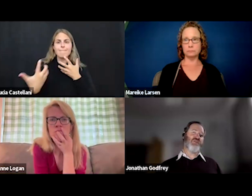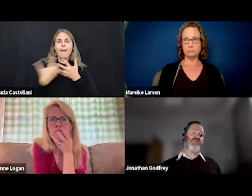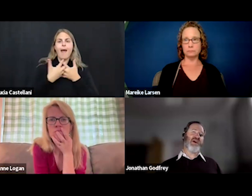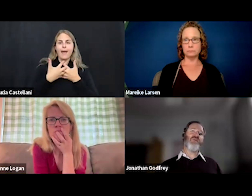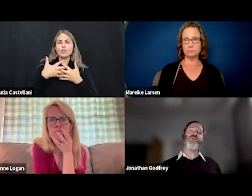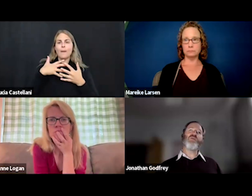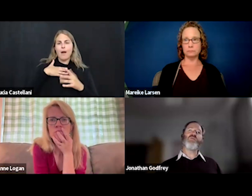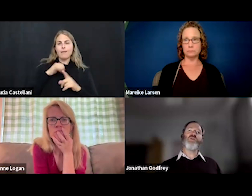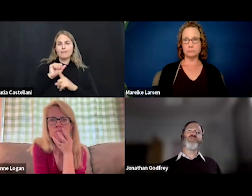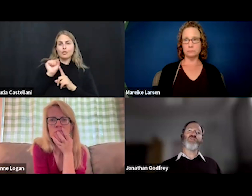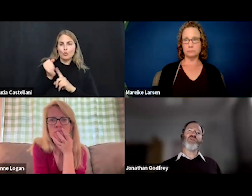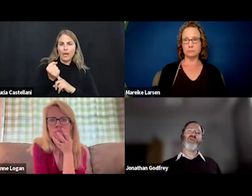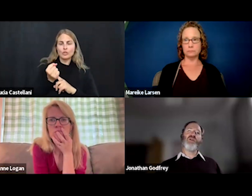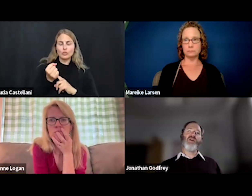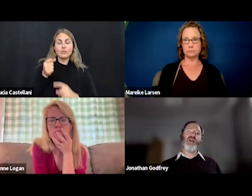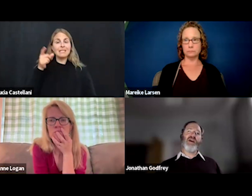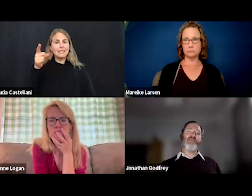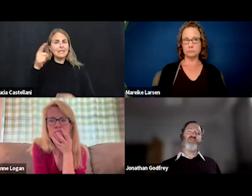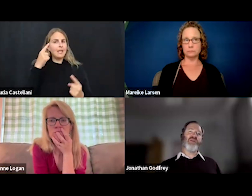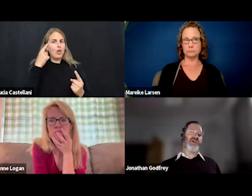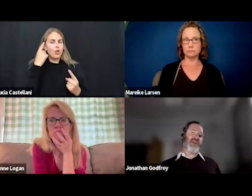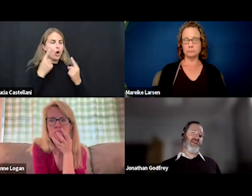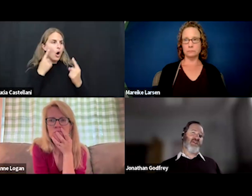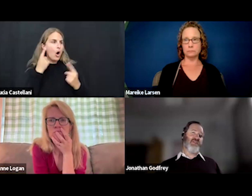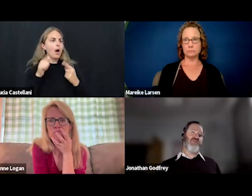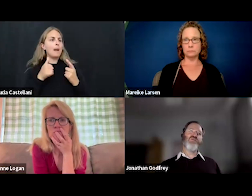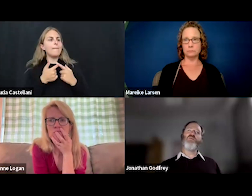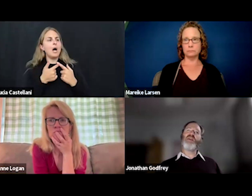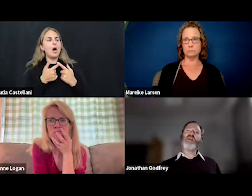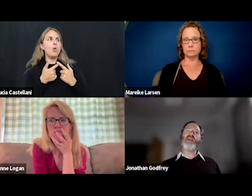Thought about what it was to be like for me